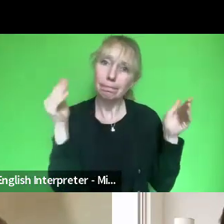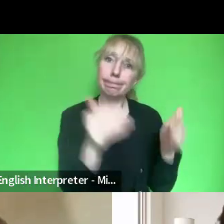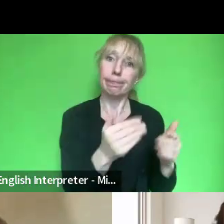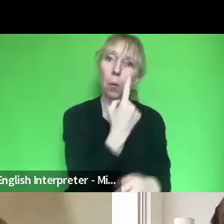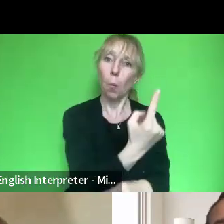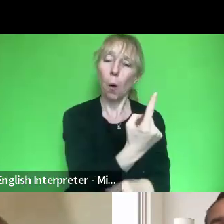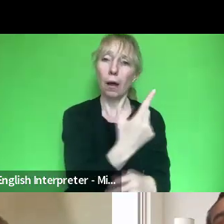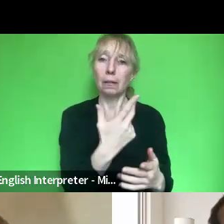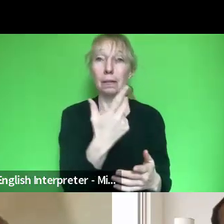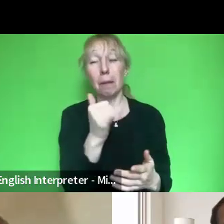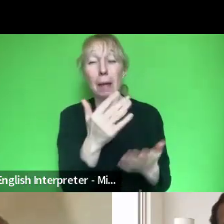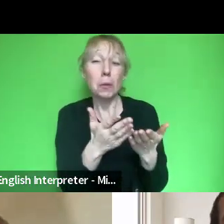the demand exists, and the need exists.